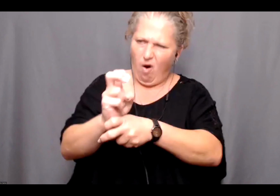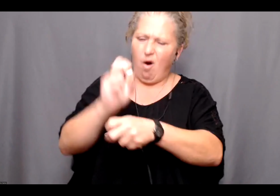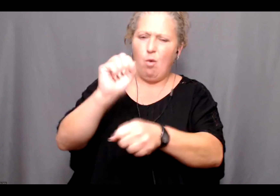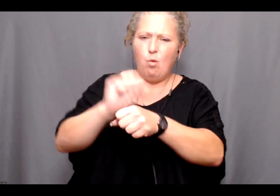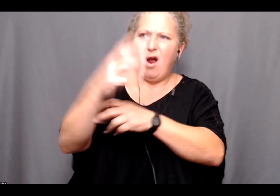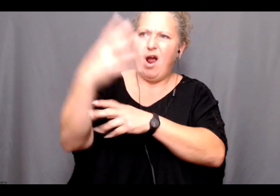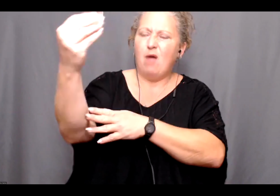ag work.